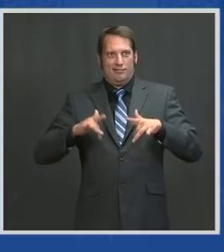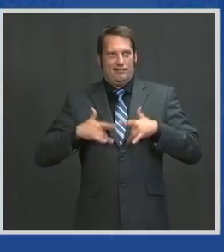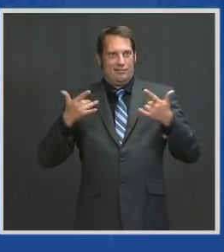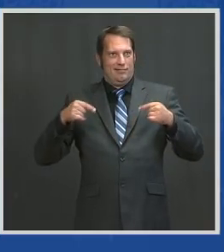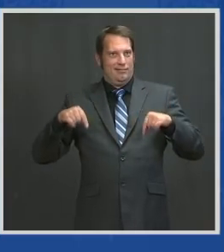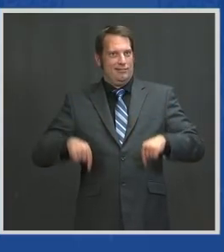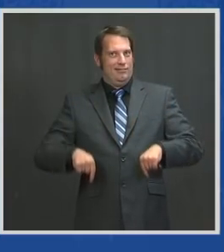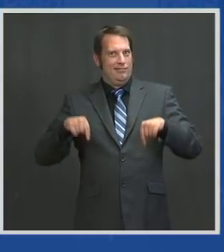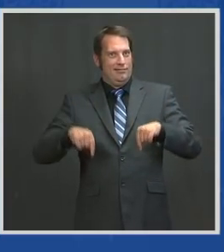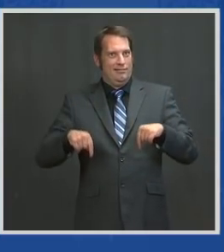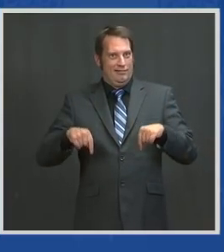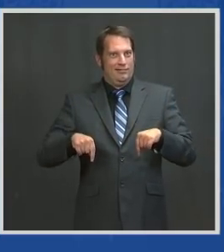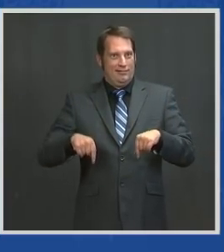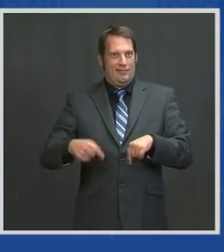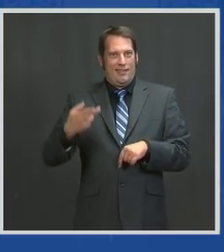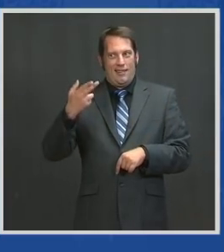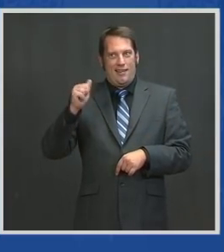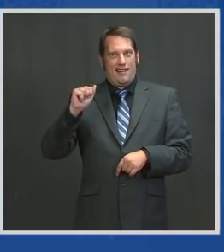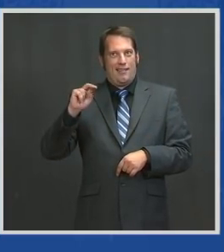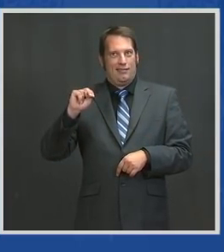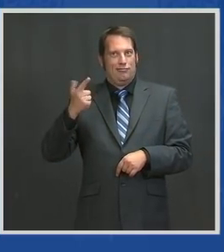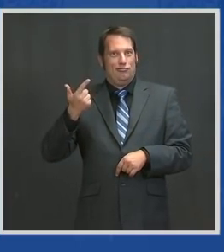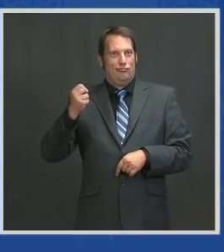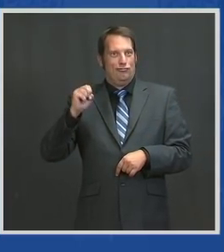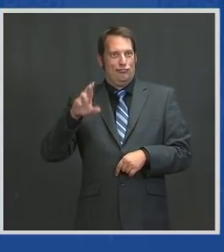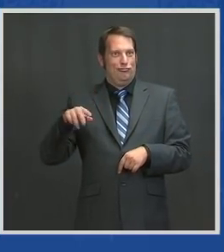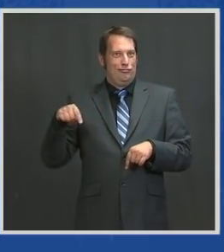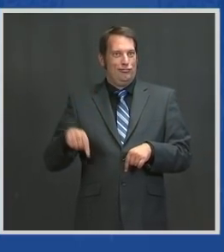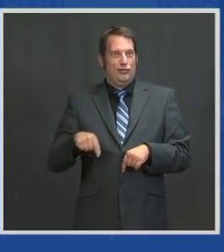it's our families because families matter most.